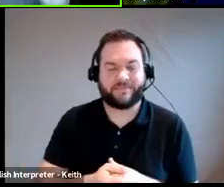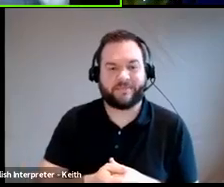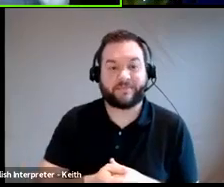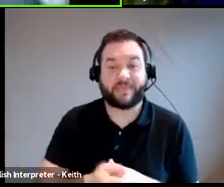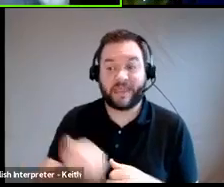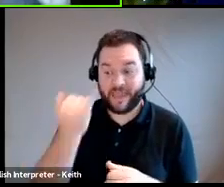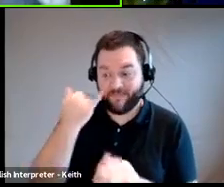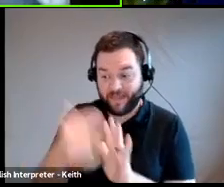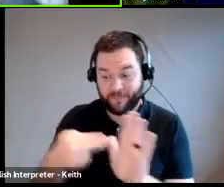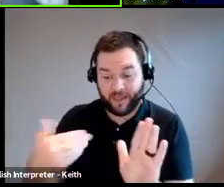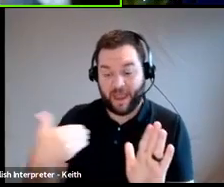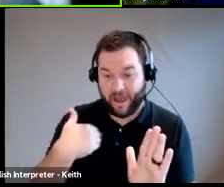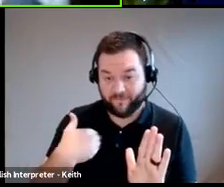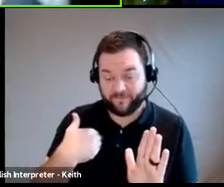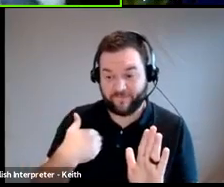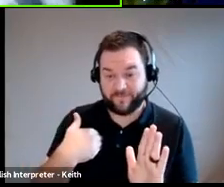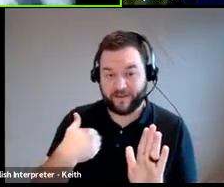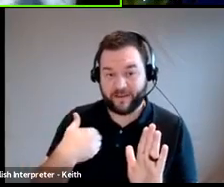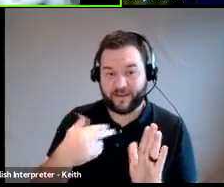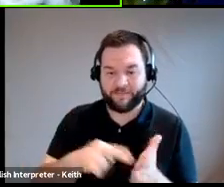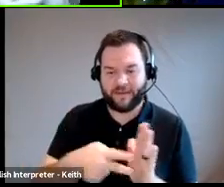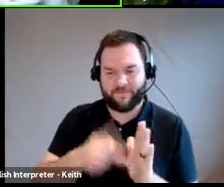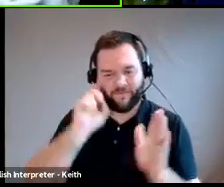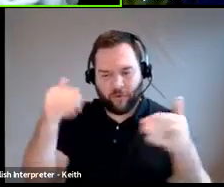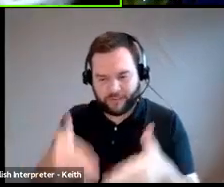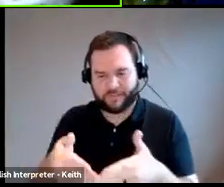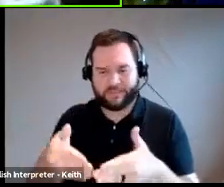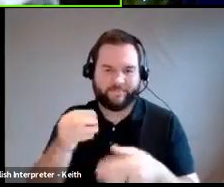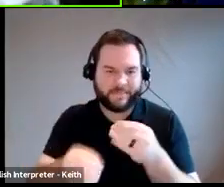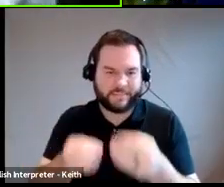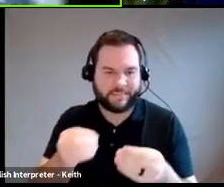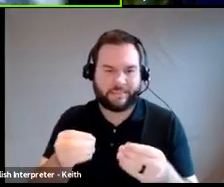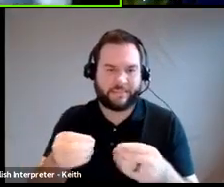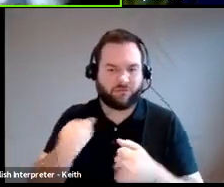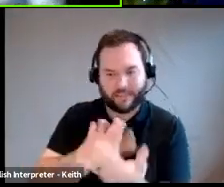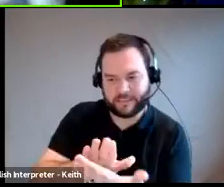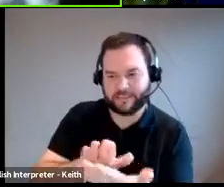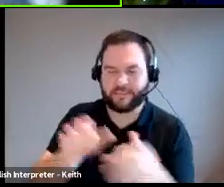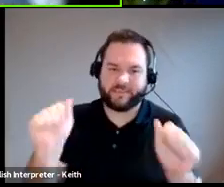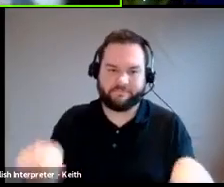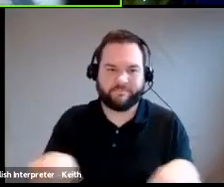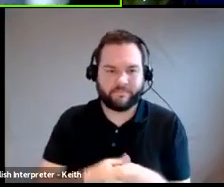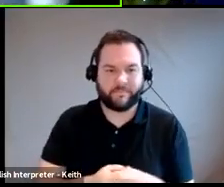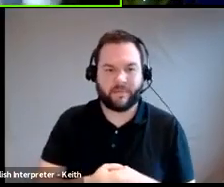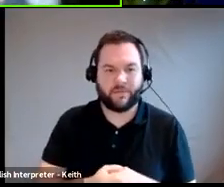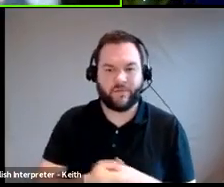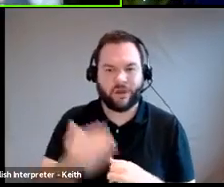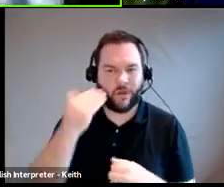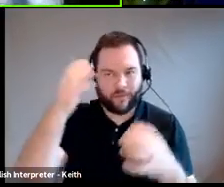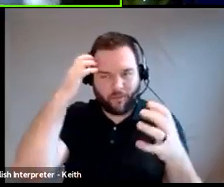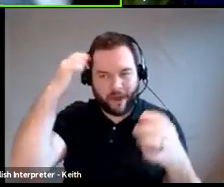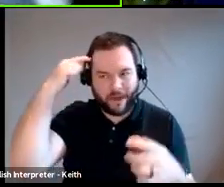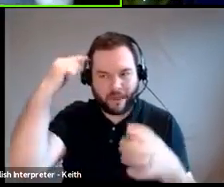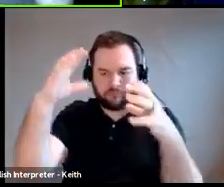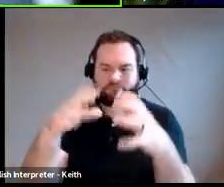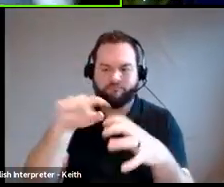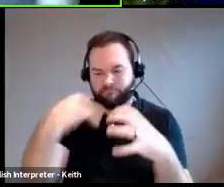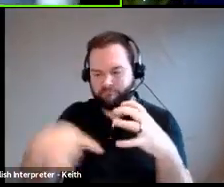what it is but we need to. We have the label we know what it have the label we know what it is we're. focused on. We know a bit about how